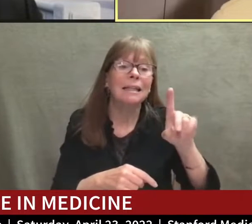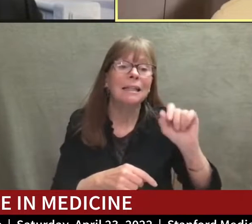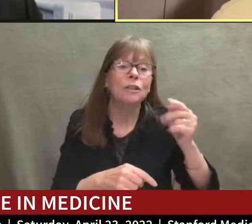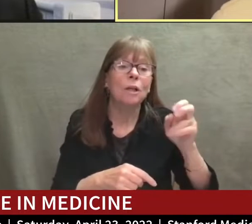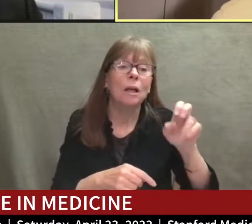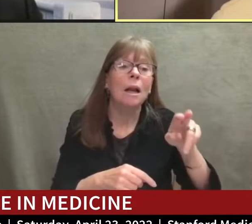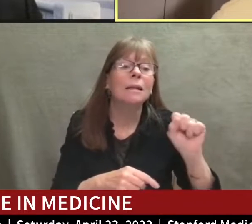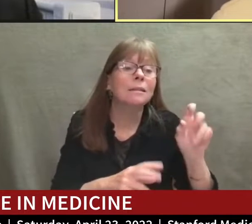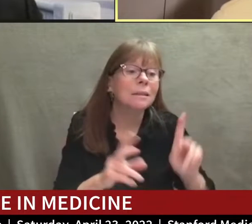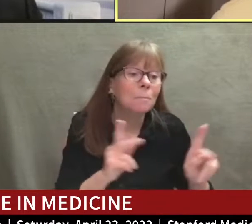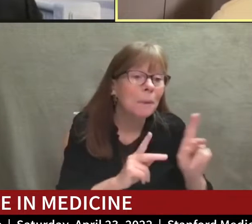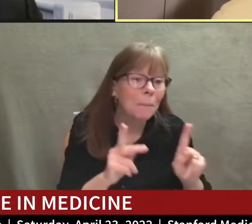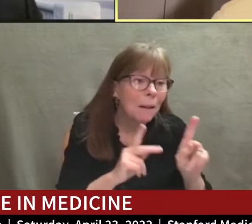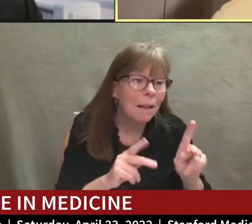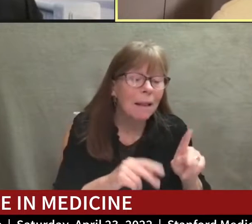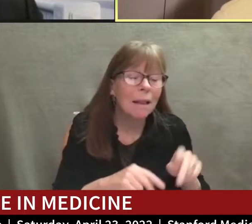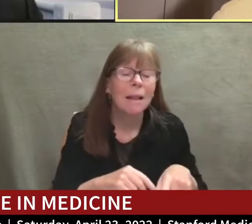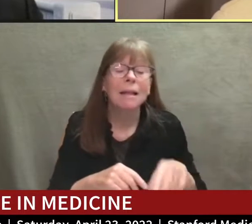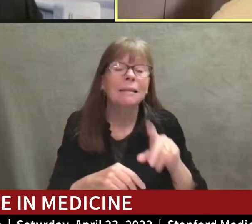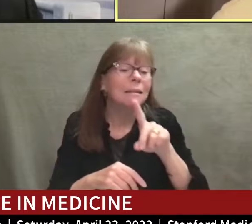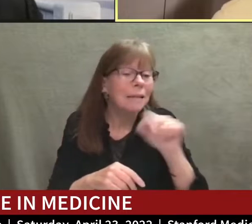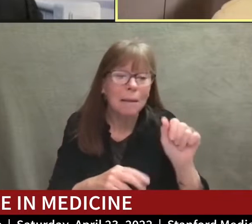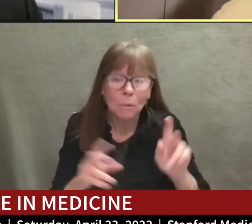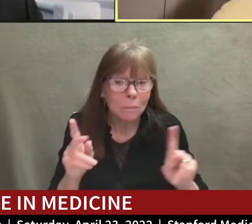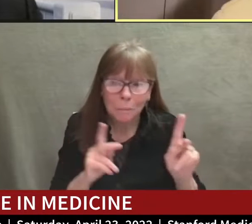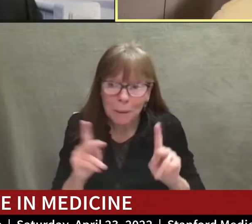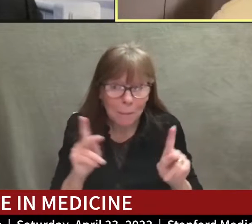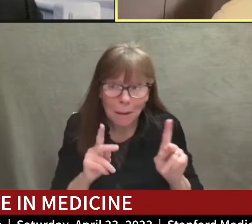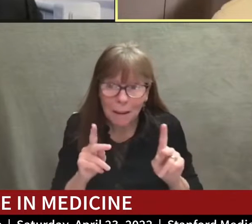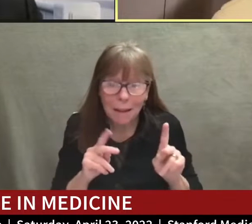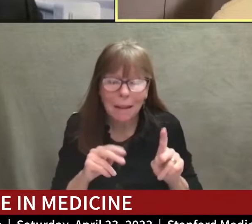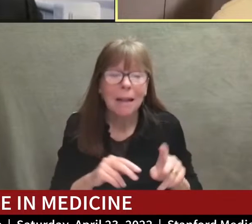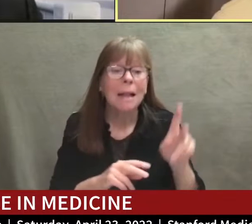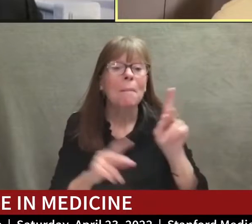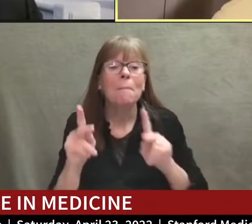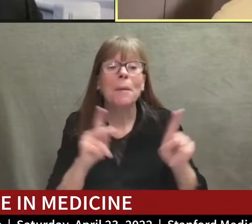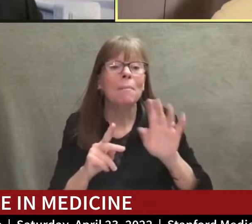disabled people, people with marginalized bodies. We just have like,